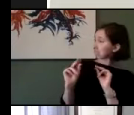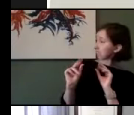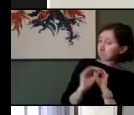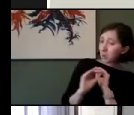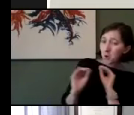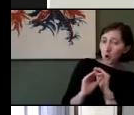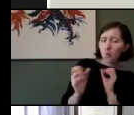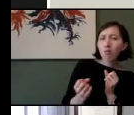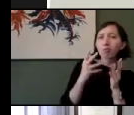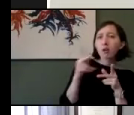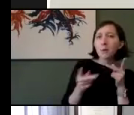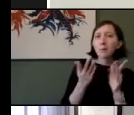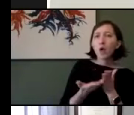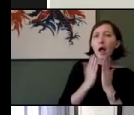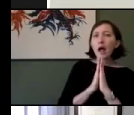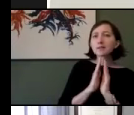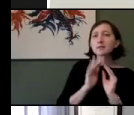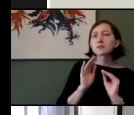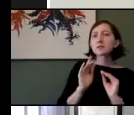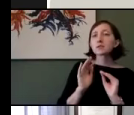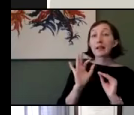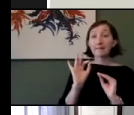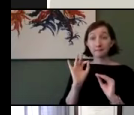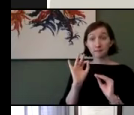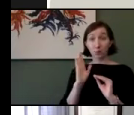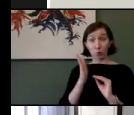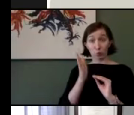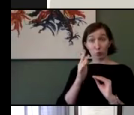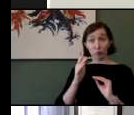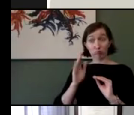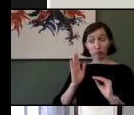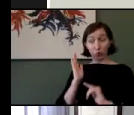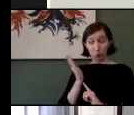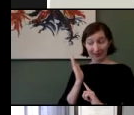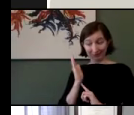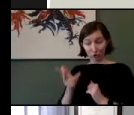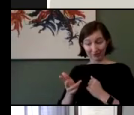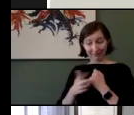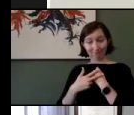if we're going to have the presentation archived. The presentation is recording,